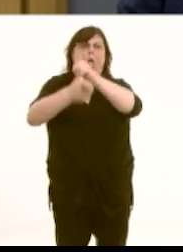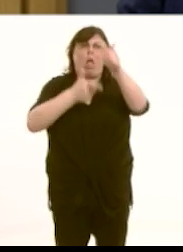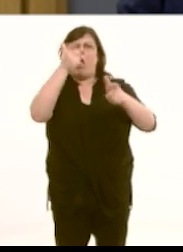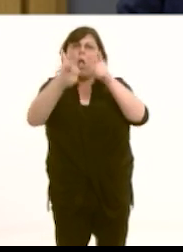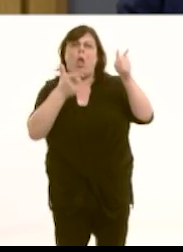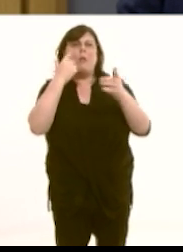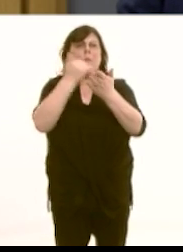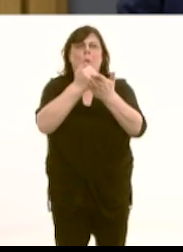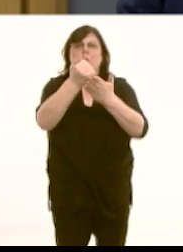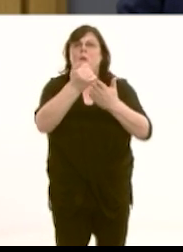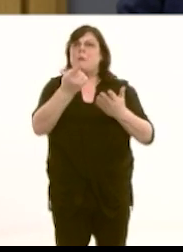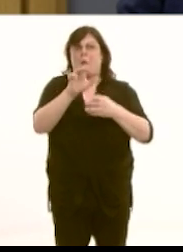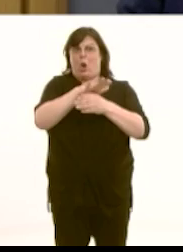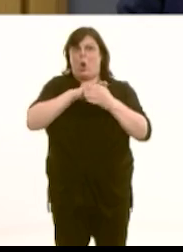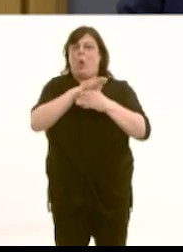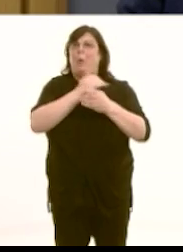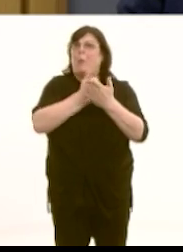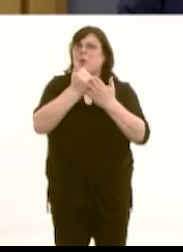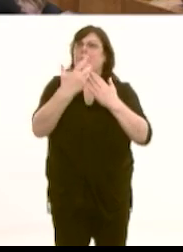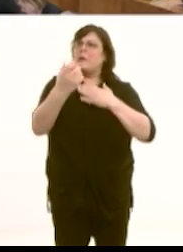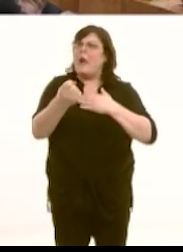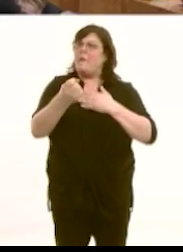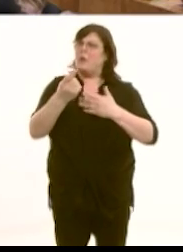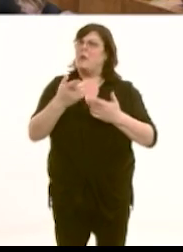on the Post Office to ensure that, as much as any other public service?